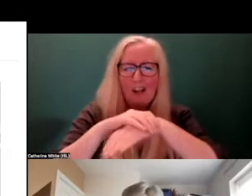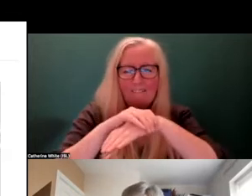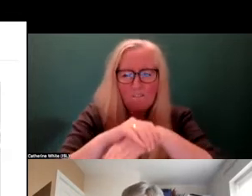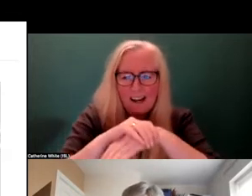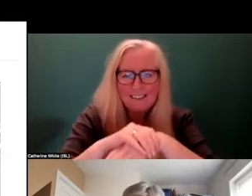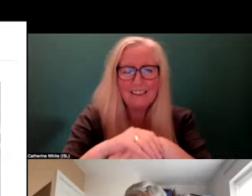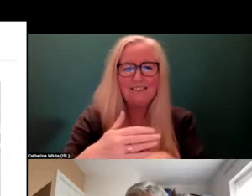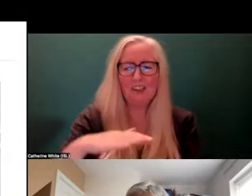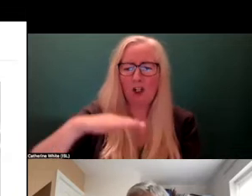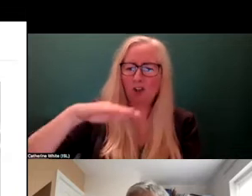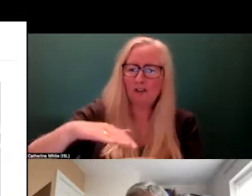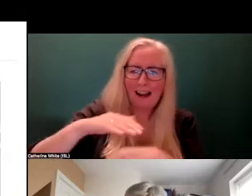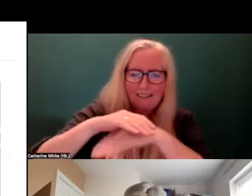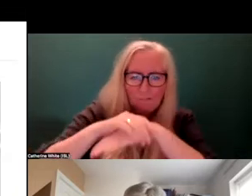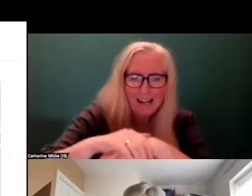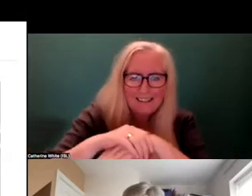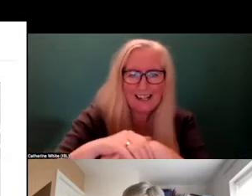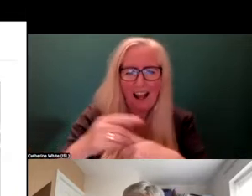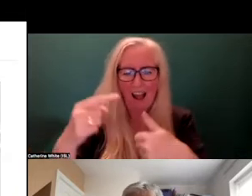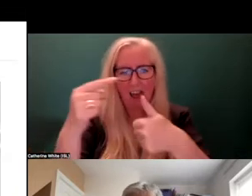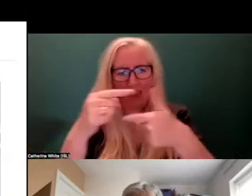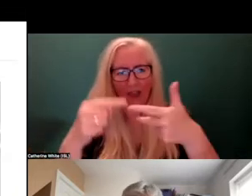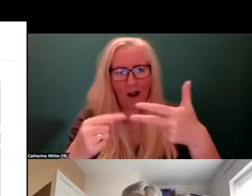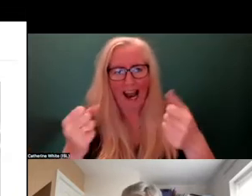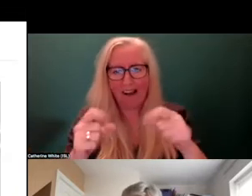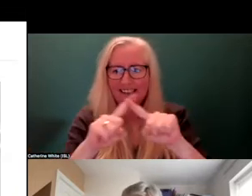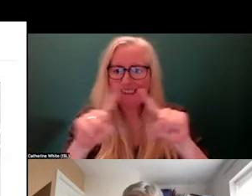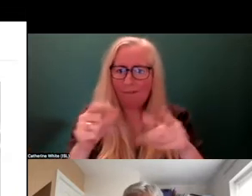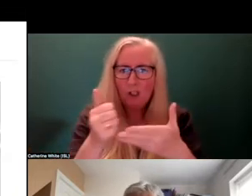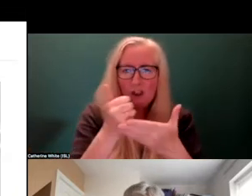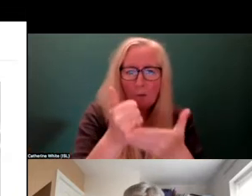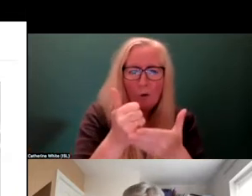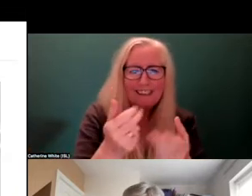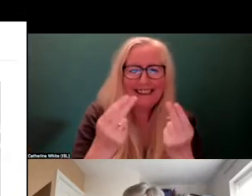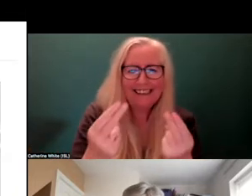all vying support for the delivery of our specialist interests and concerns.